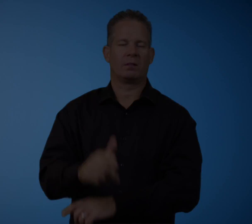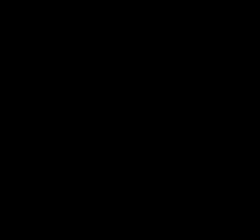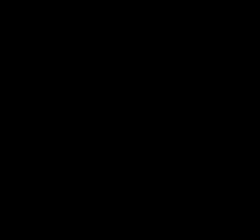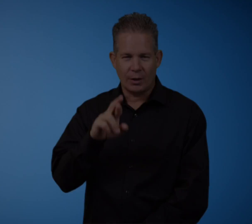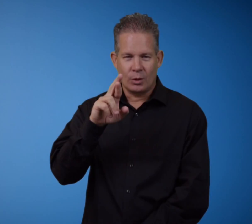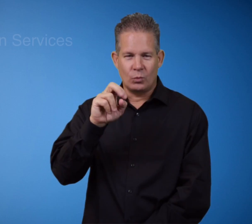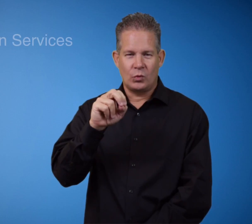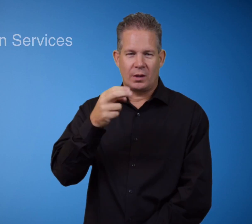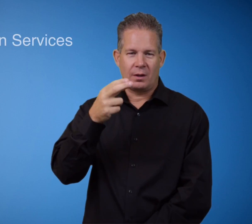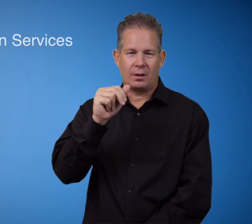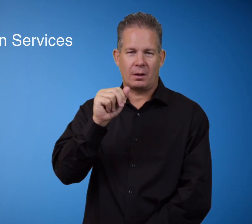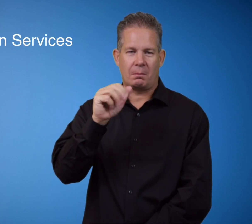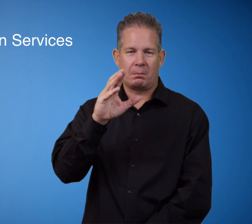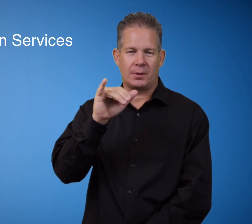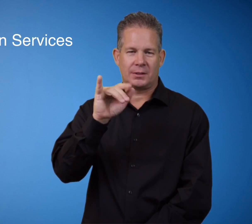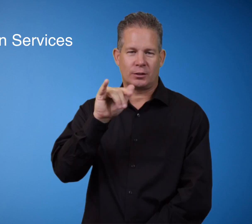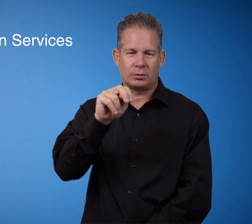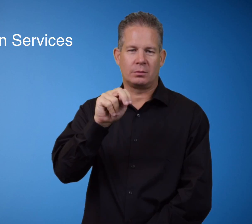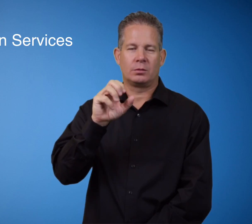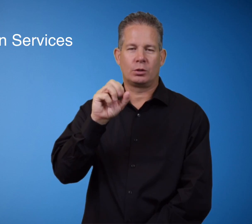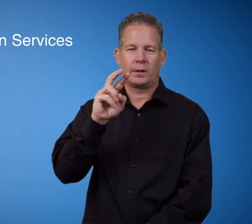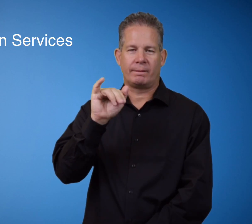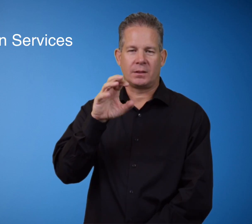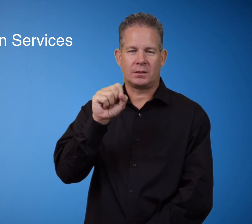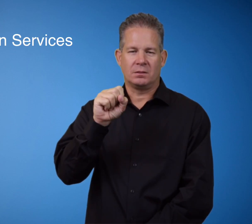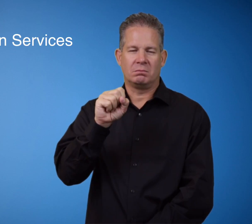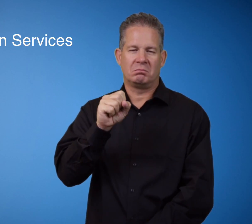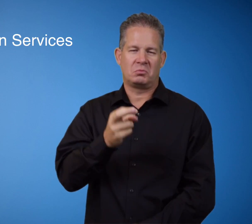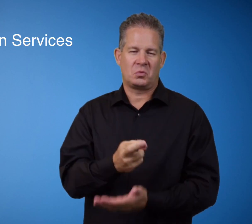This is called a referral. Rehabilitation services.